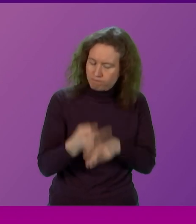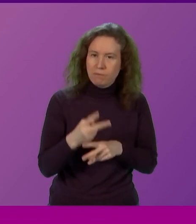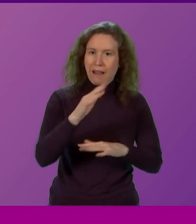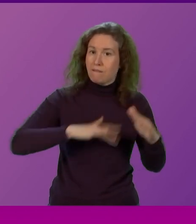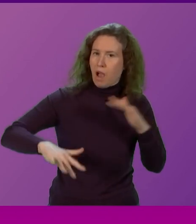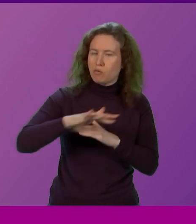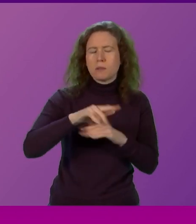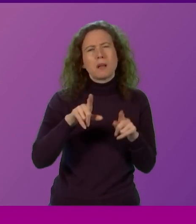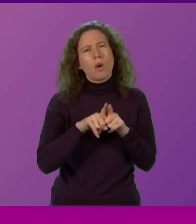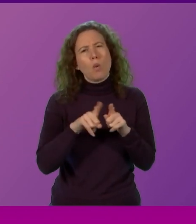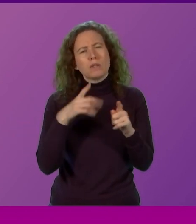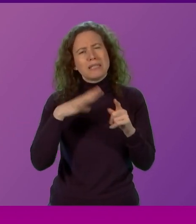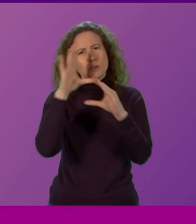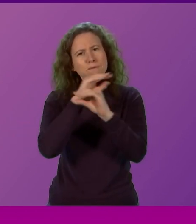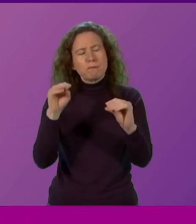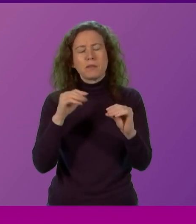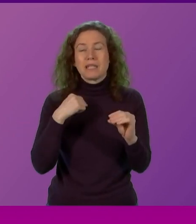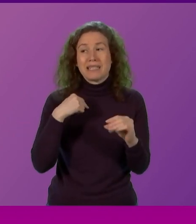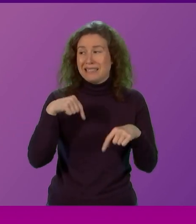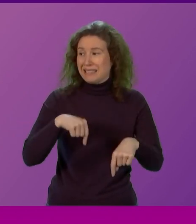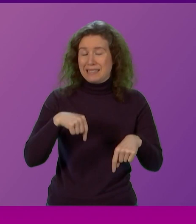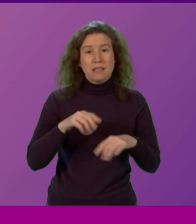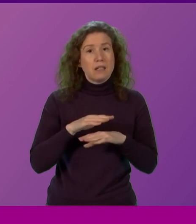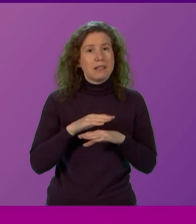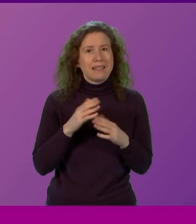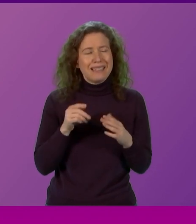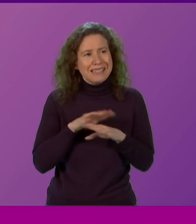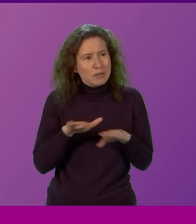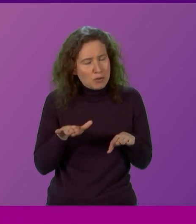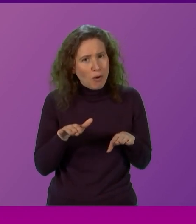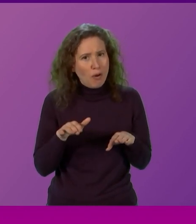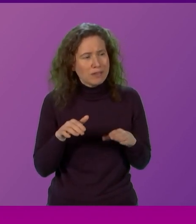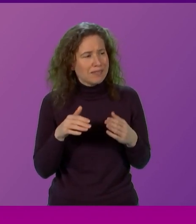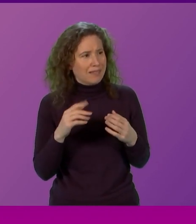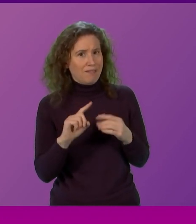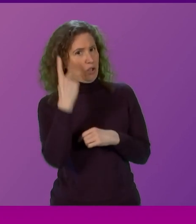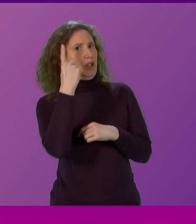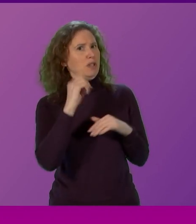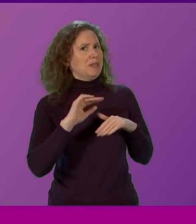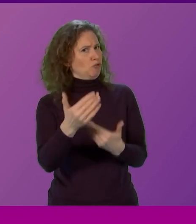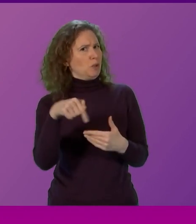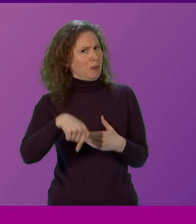I also point out, again, that the introduction of a deposit return scheme is in no way unprecedented.